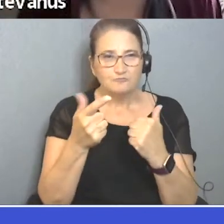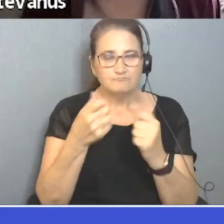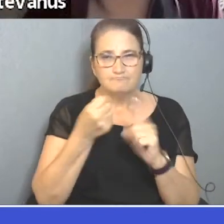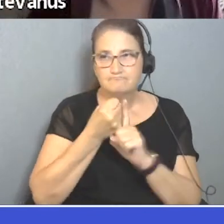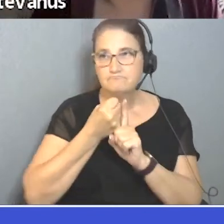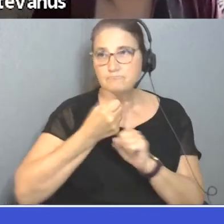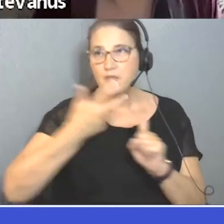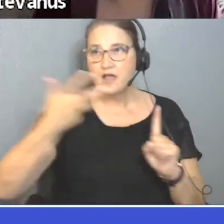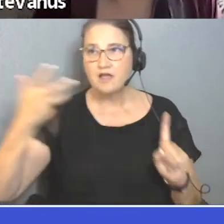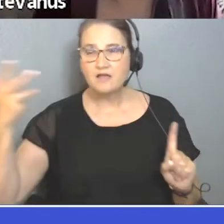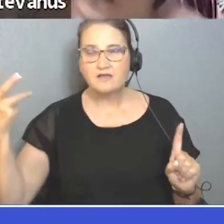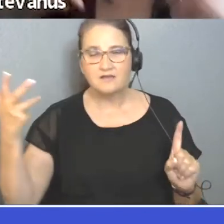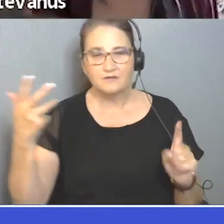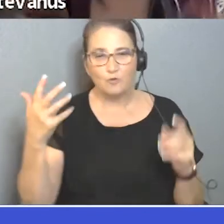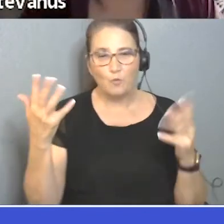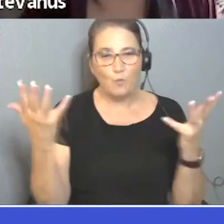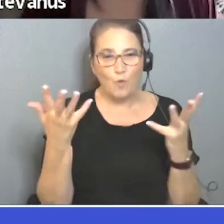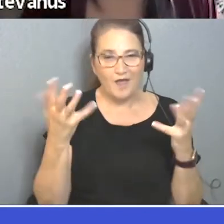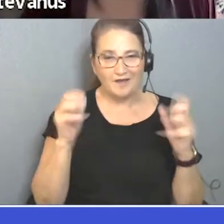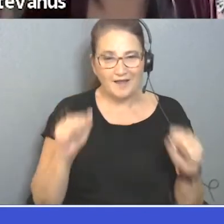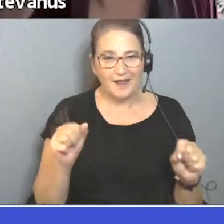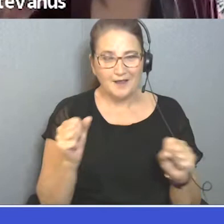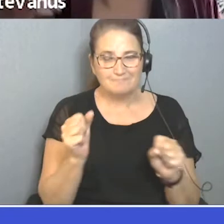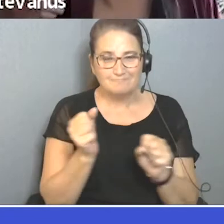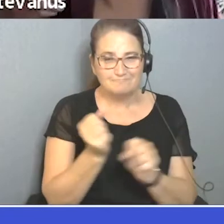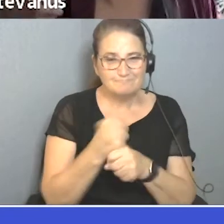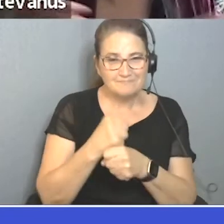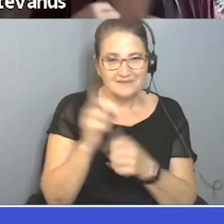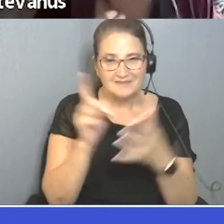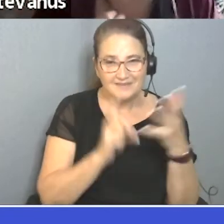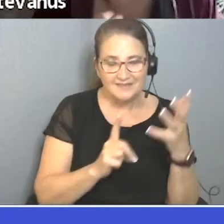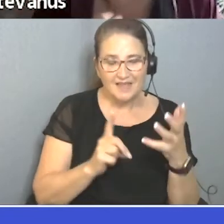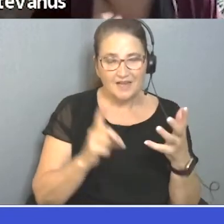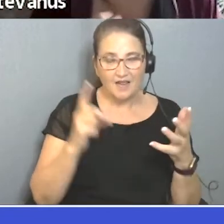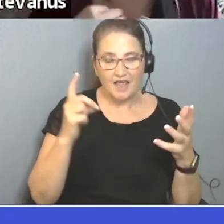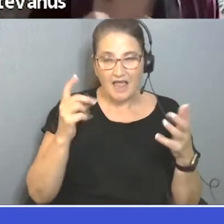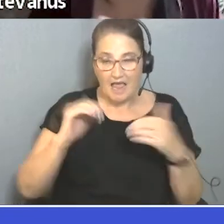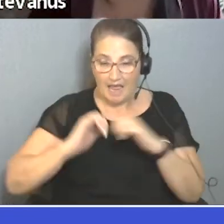scope of what gets to be designed? How we